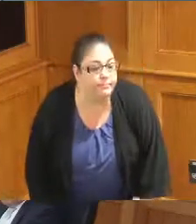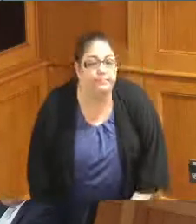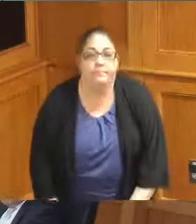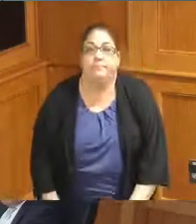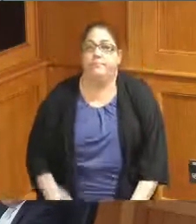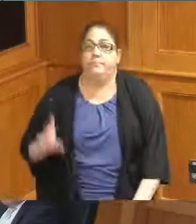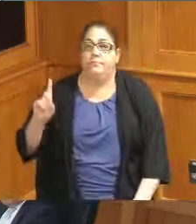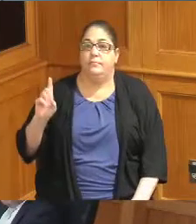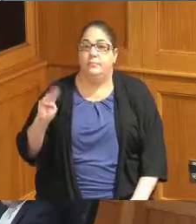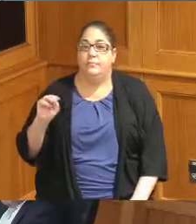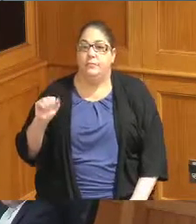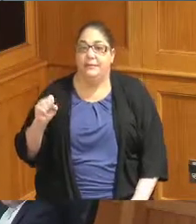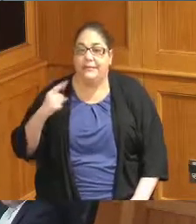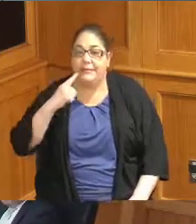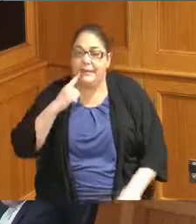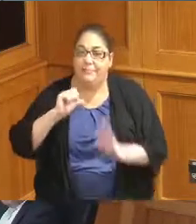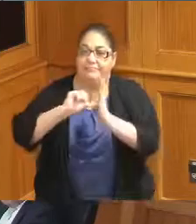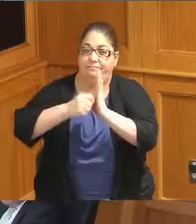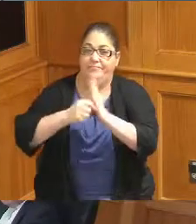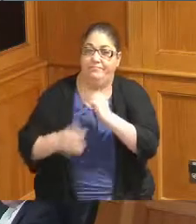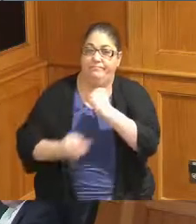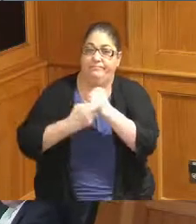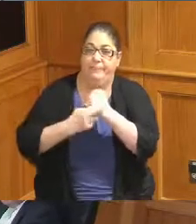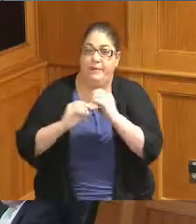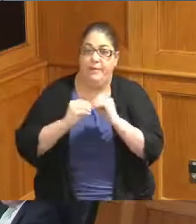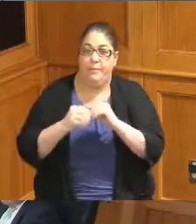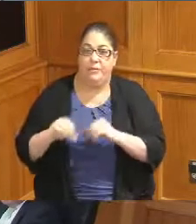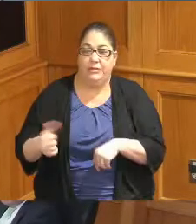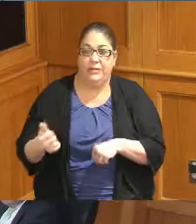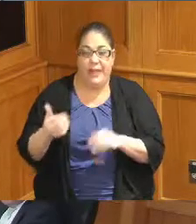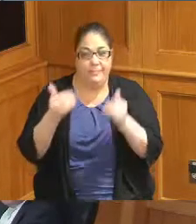about item number 10 and the fact that we're moving forward on the design component of the